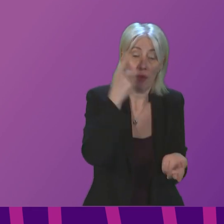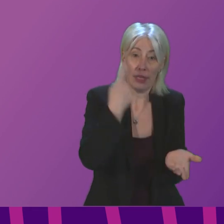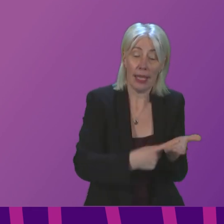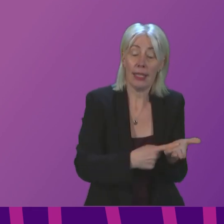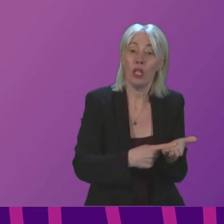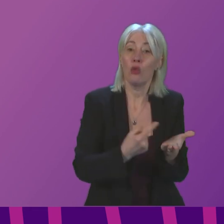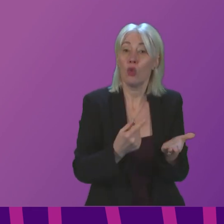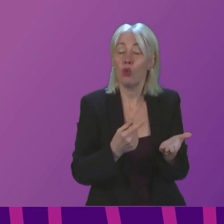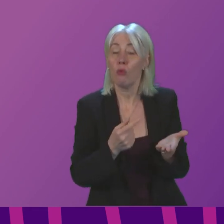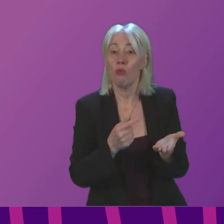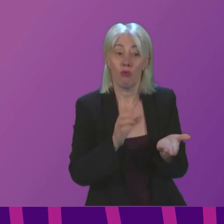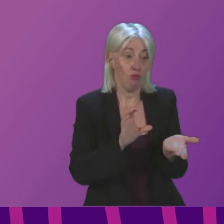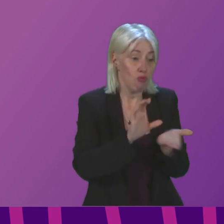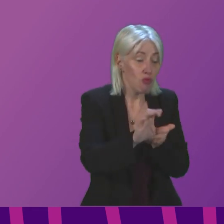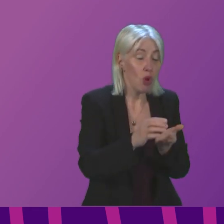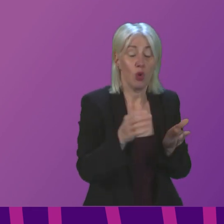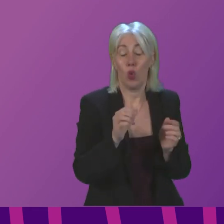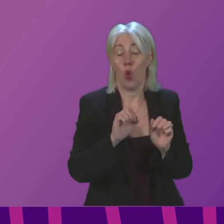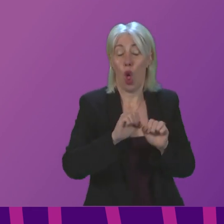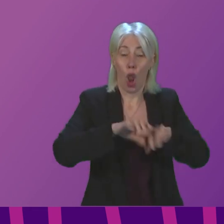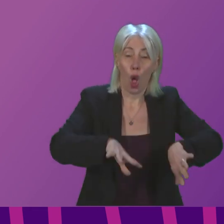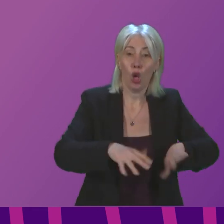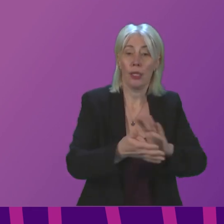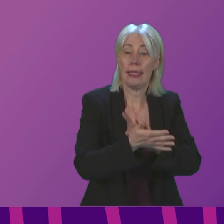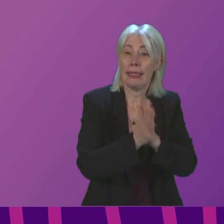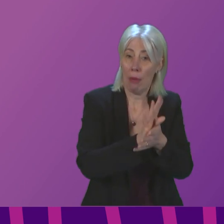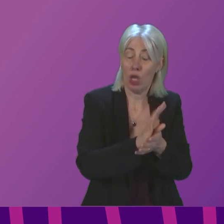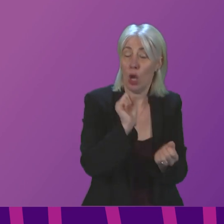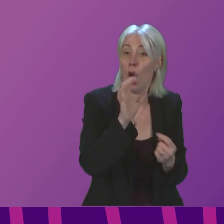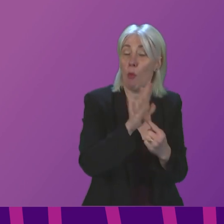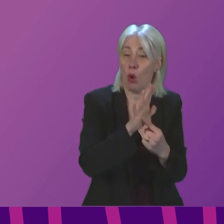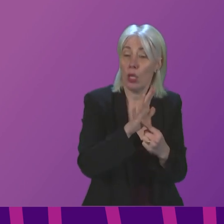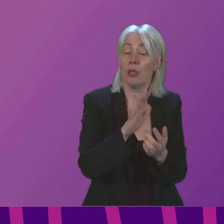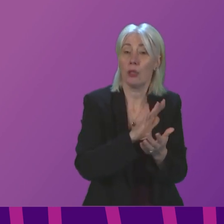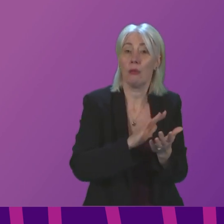resources to the issue of loss and damage are important. That allows us to use that